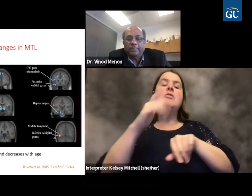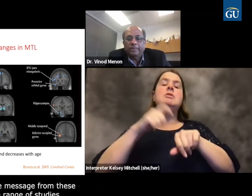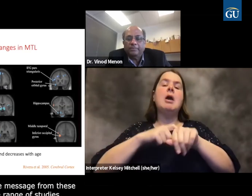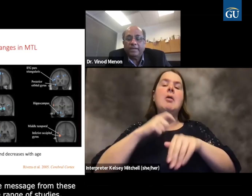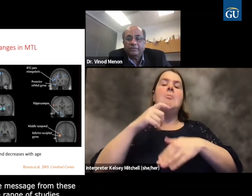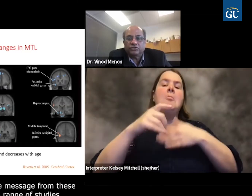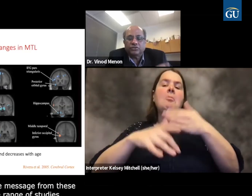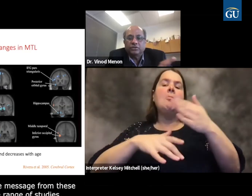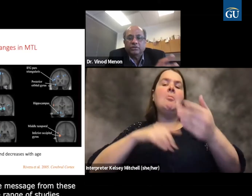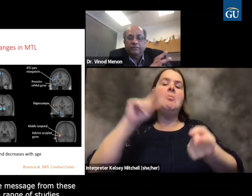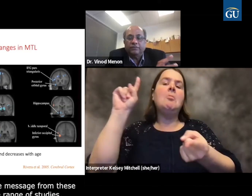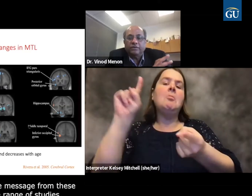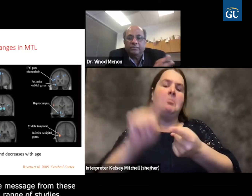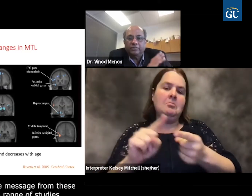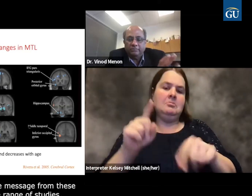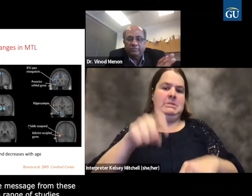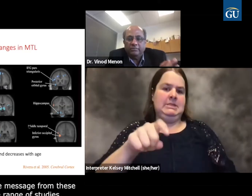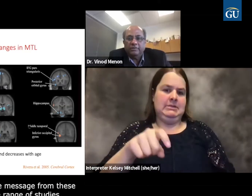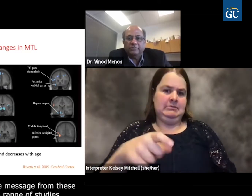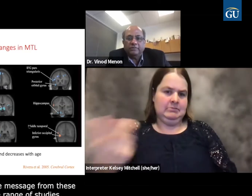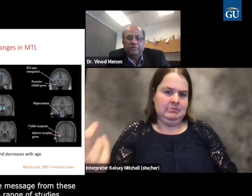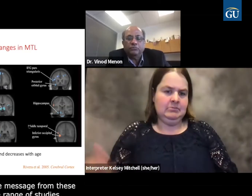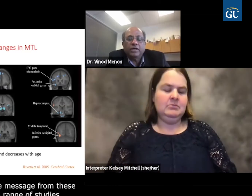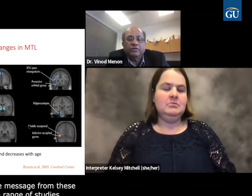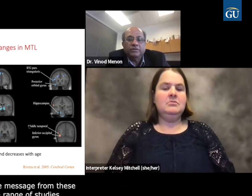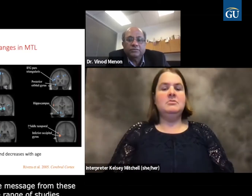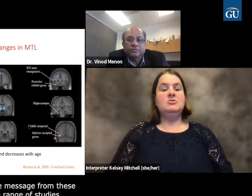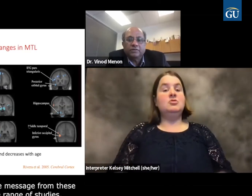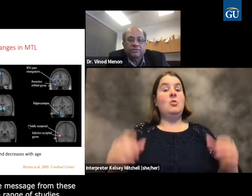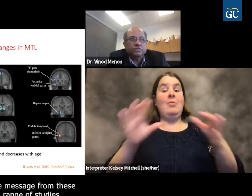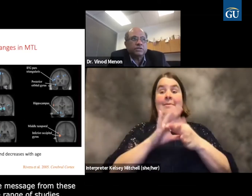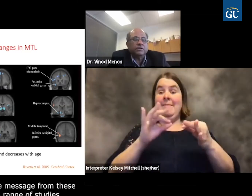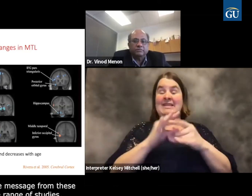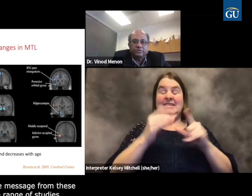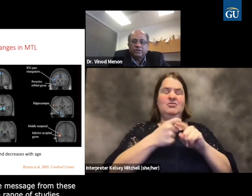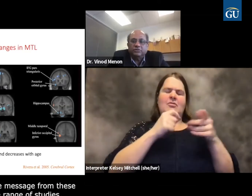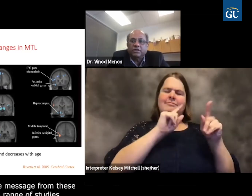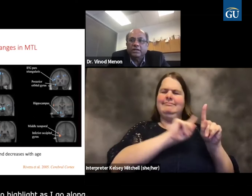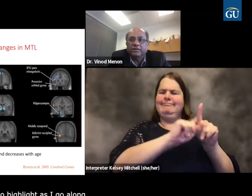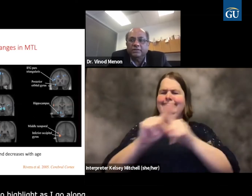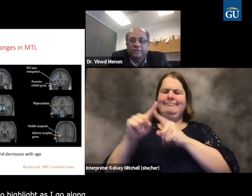and so the message from